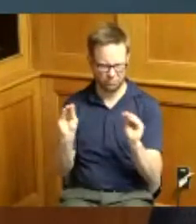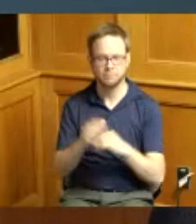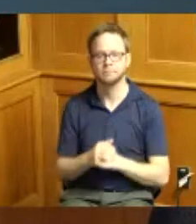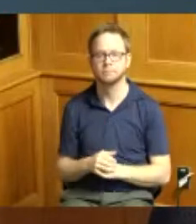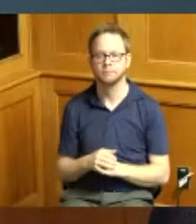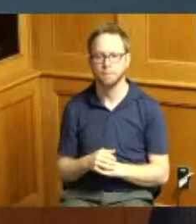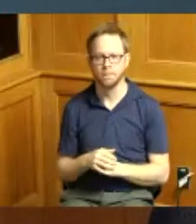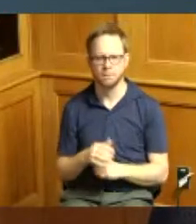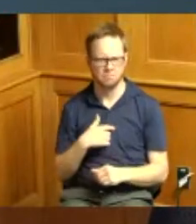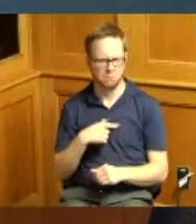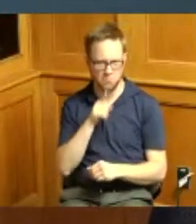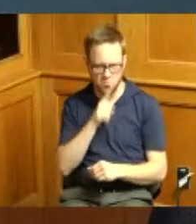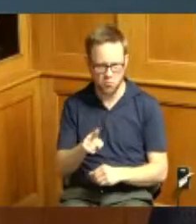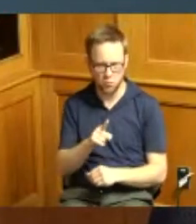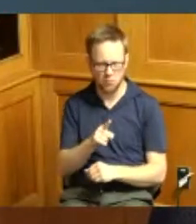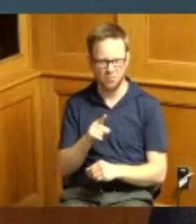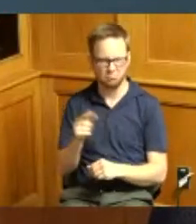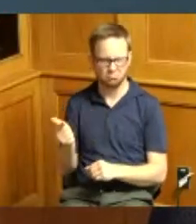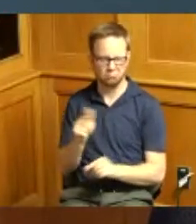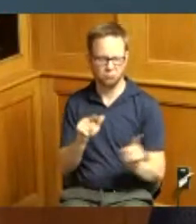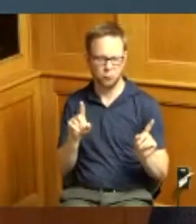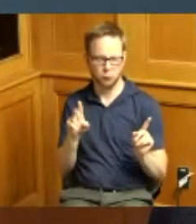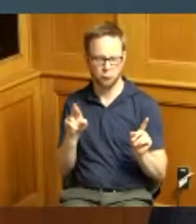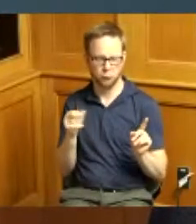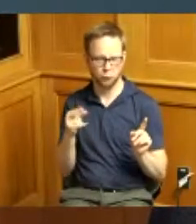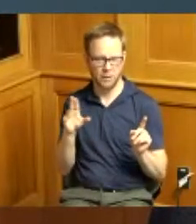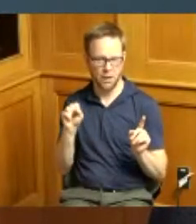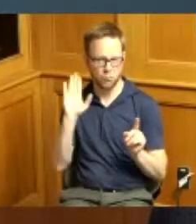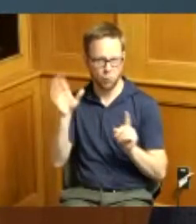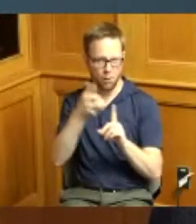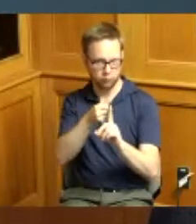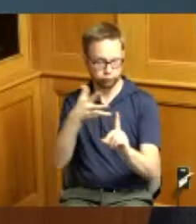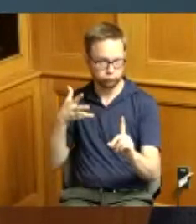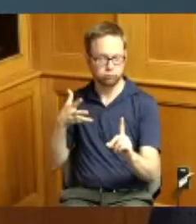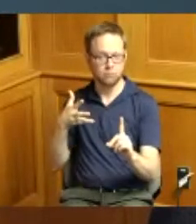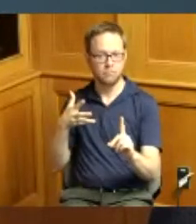Commissioner Driehaus will talk a little bit more about it we had our one Ohio